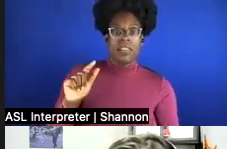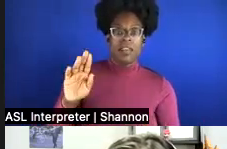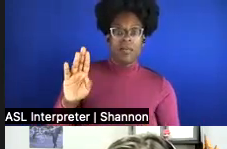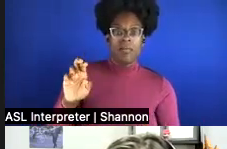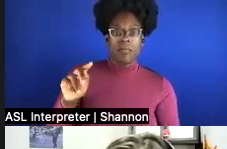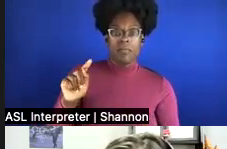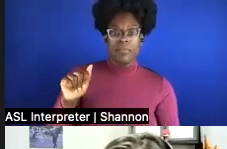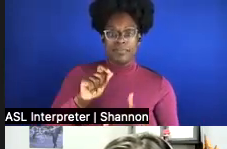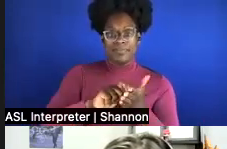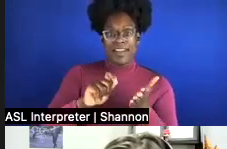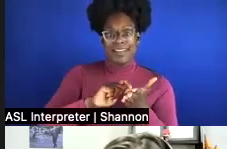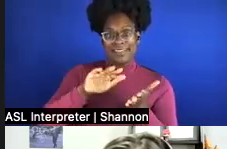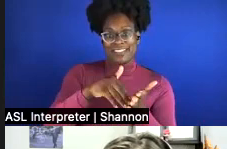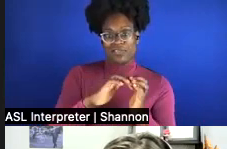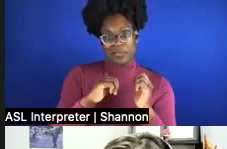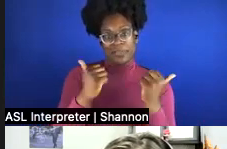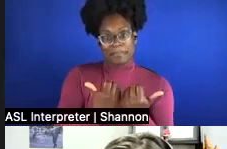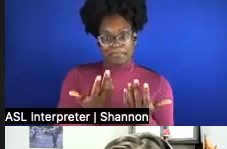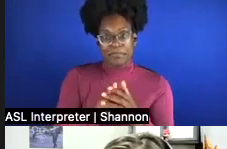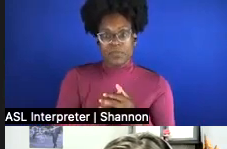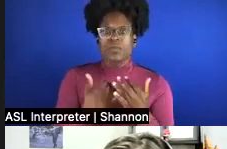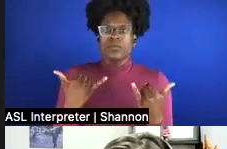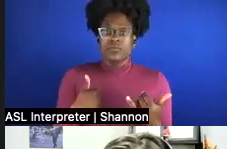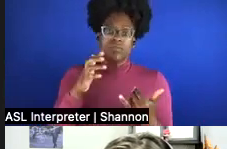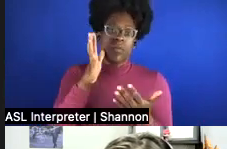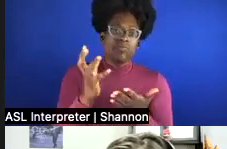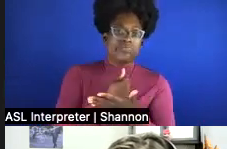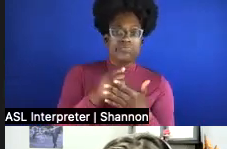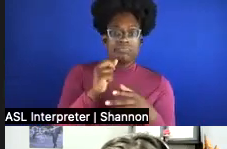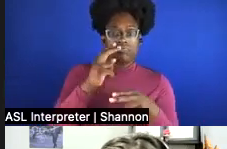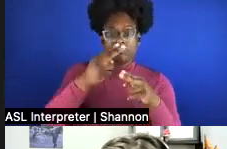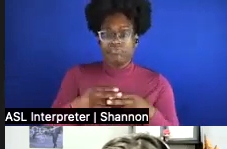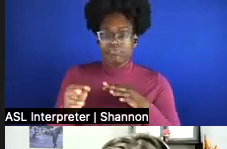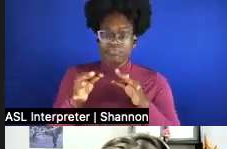about some of those strategies today to help make commenting on student strengths more manageable.